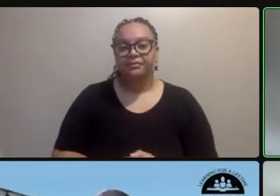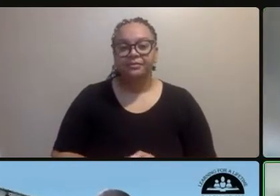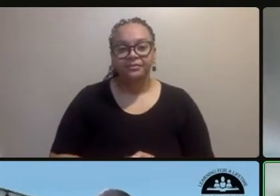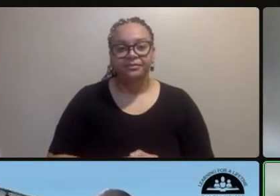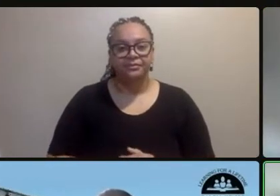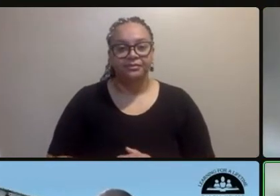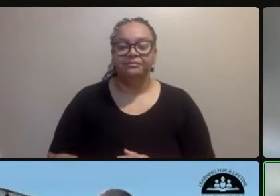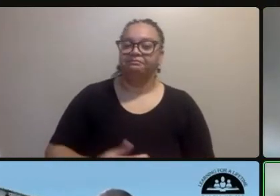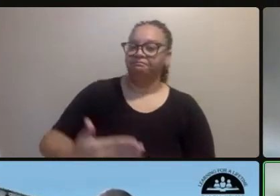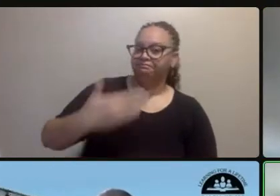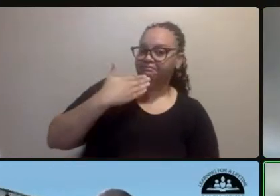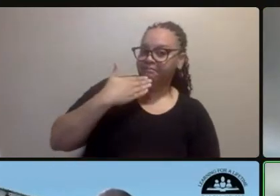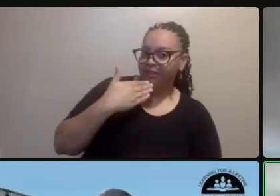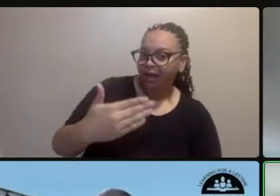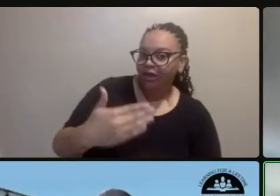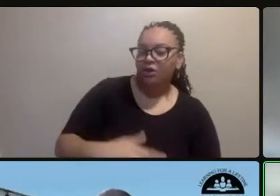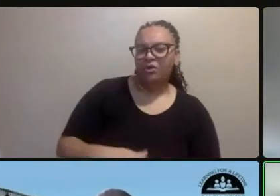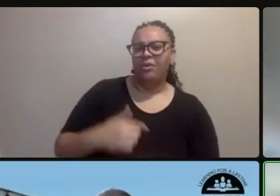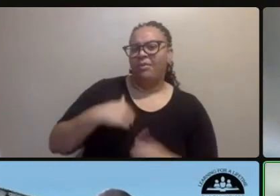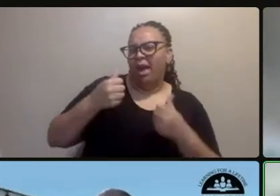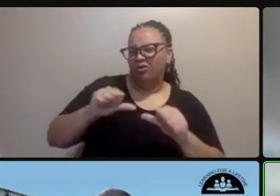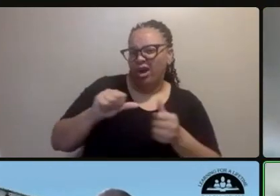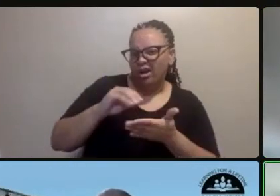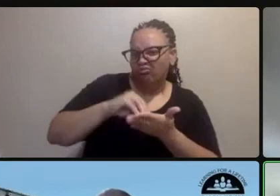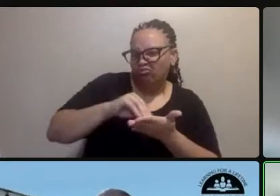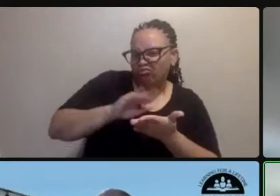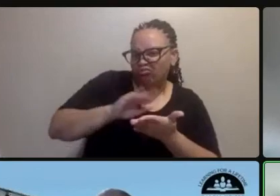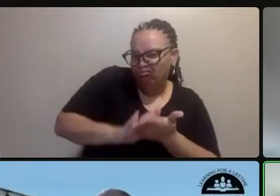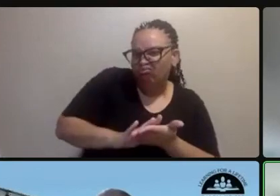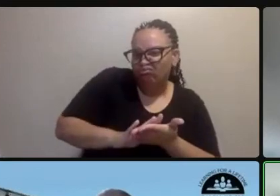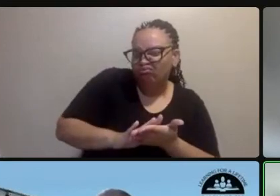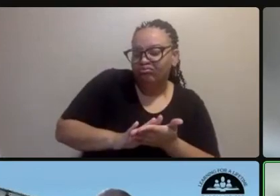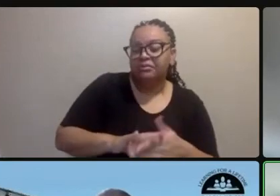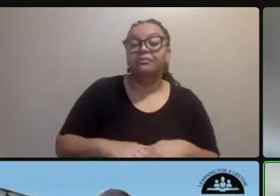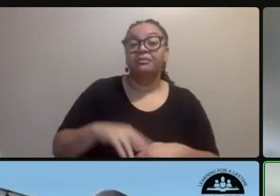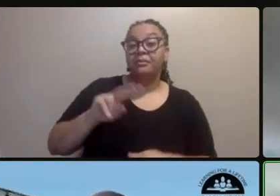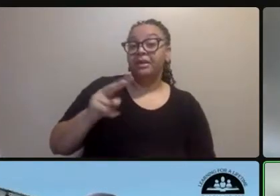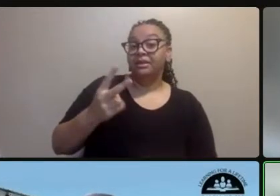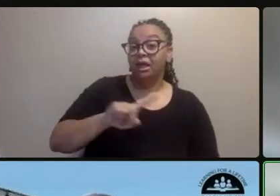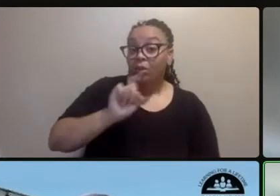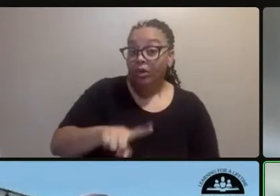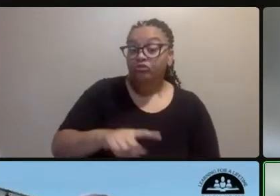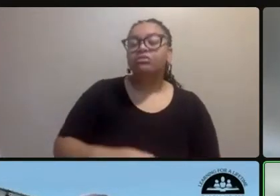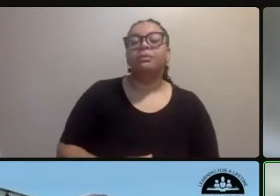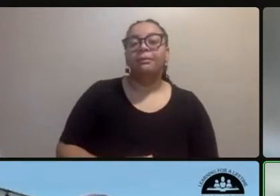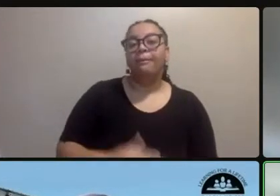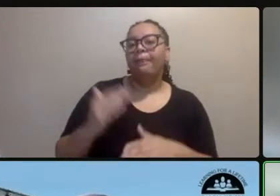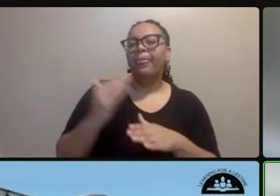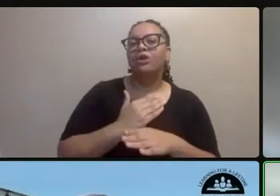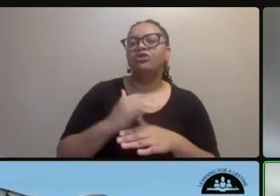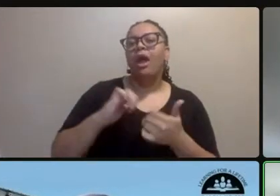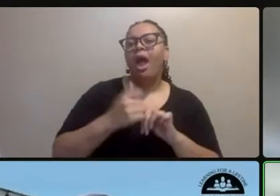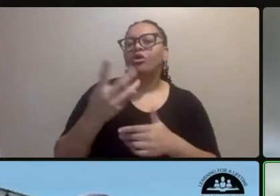HAVE THAT JOURNEY TOWARD